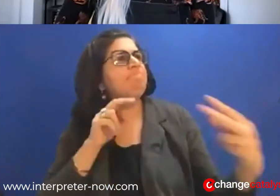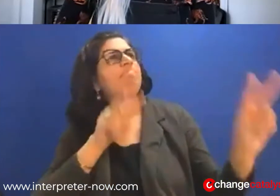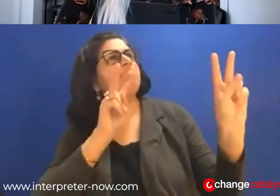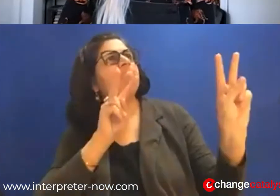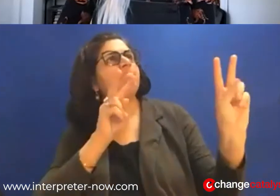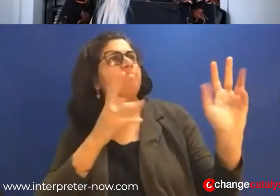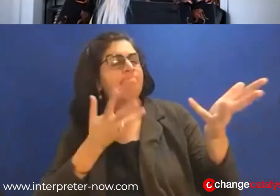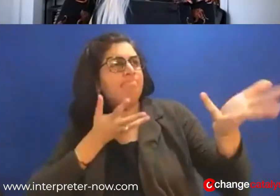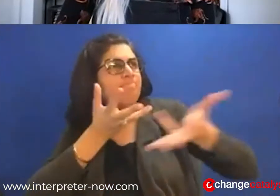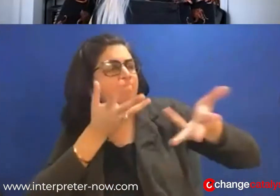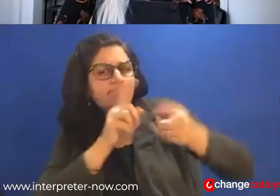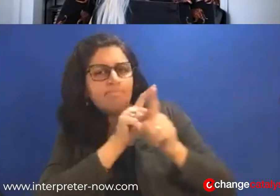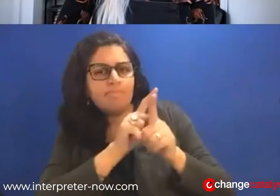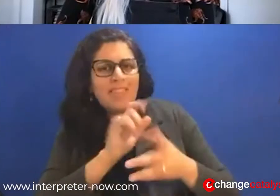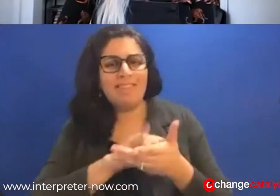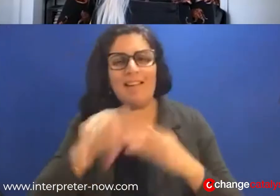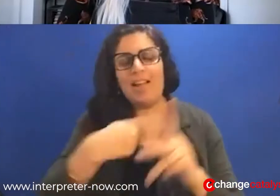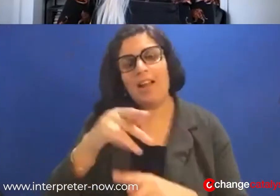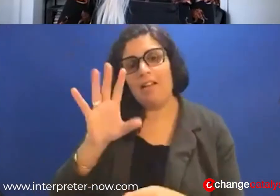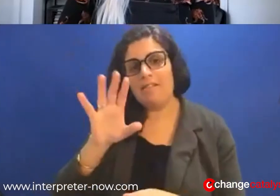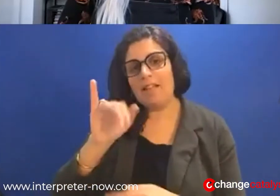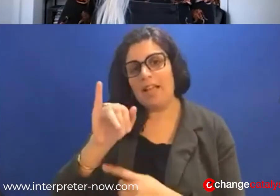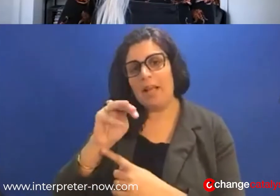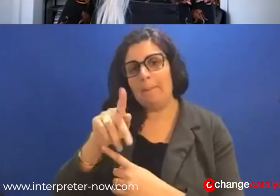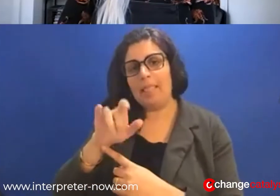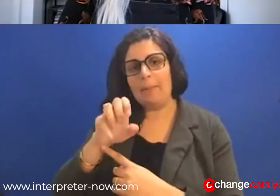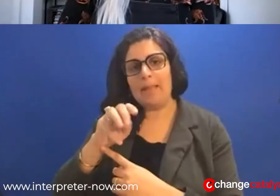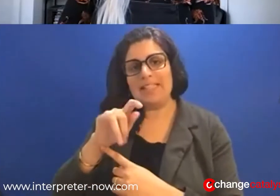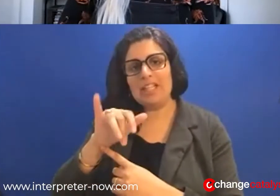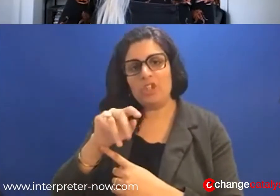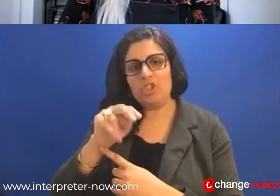And so, kind of from an implementation standpoint there that's been a big one.